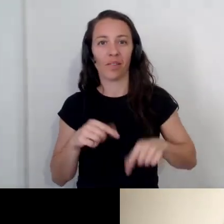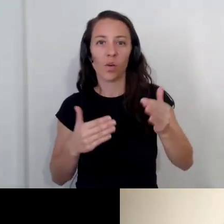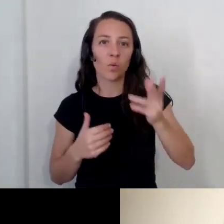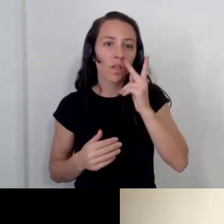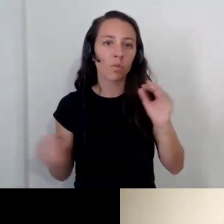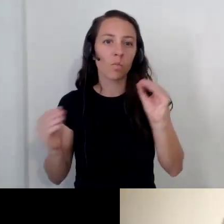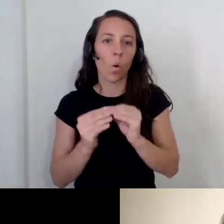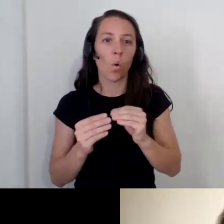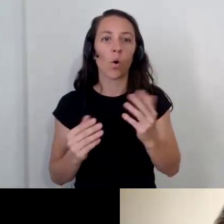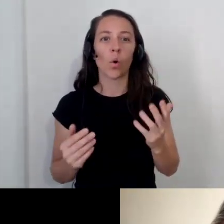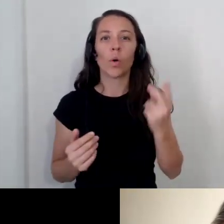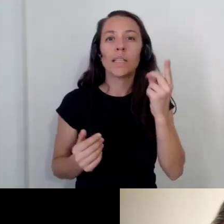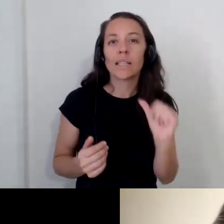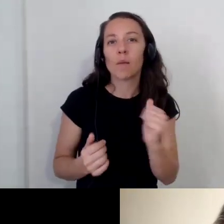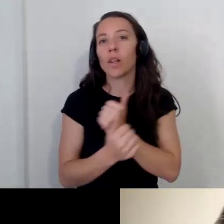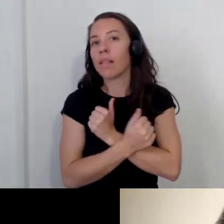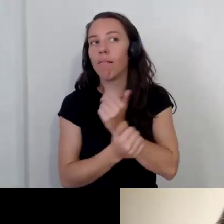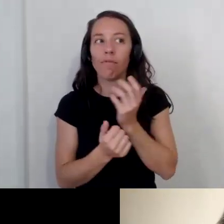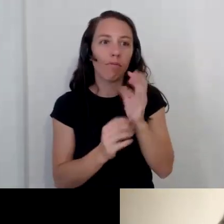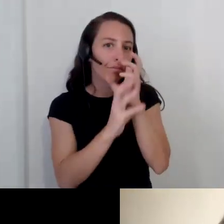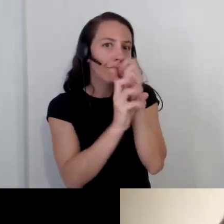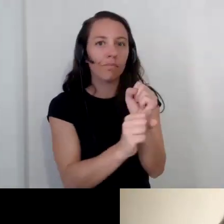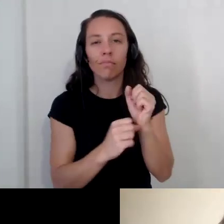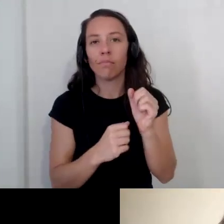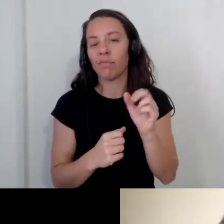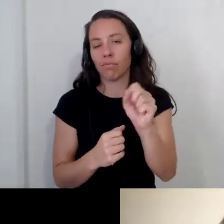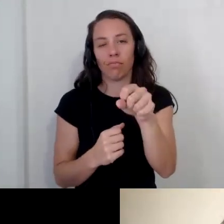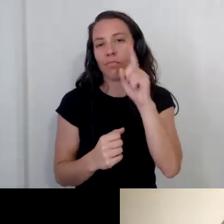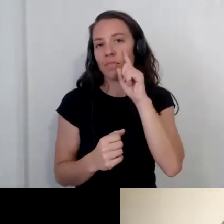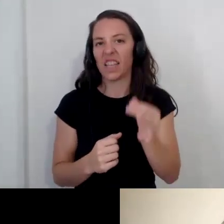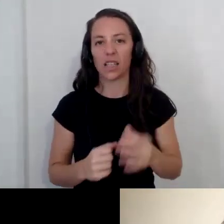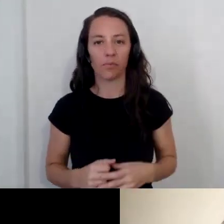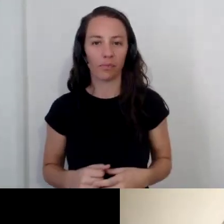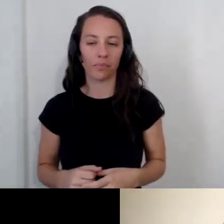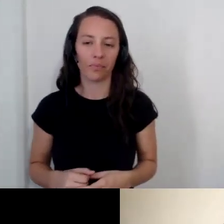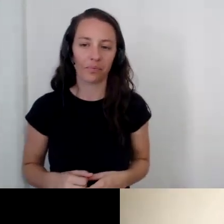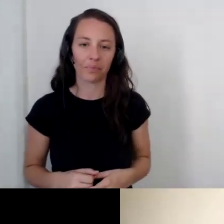Disabled love interests featured, definitely. >> NIKKI POWIS: Yeah, sounds good. Just